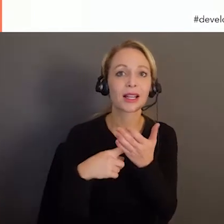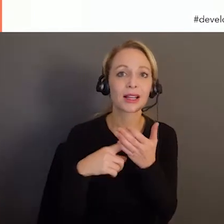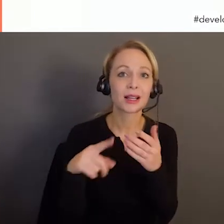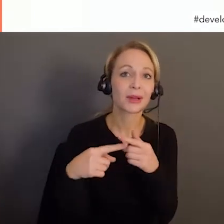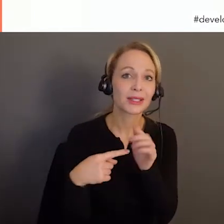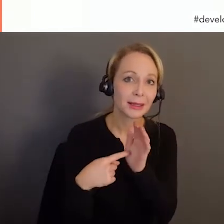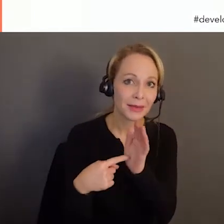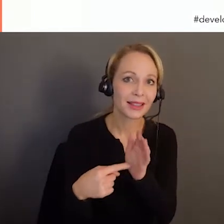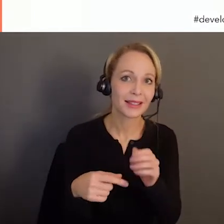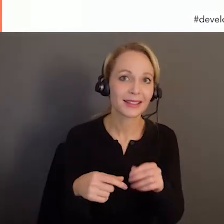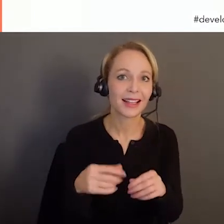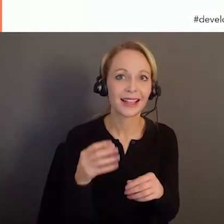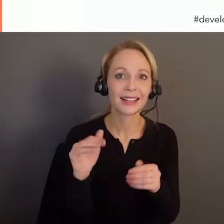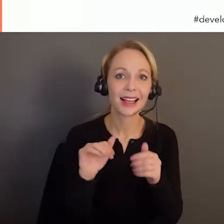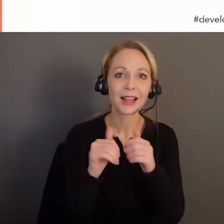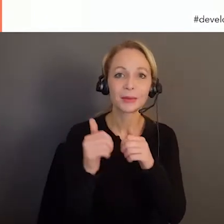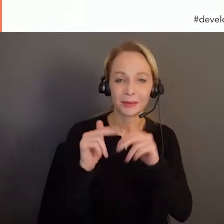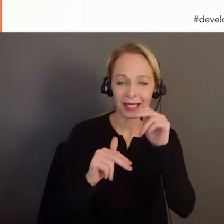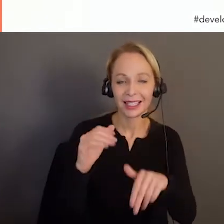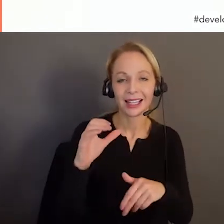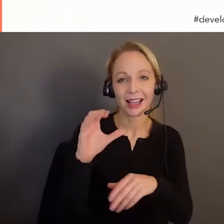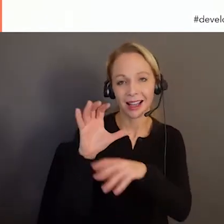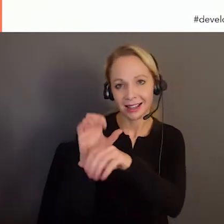AND HOW TO BUILD CUSTOM WORK FLOW ACTIONS.